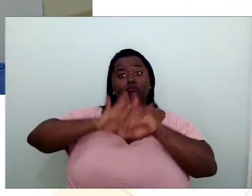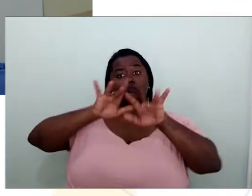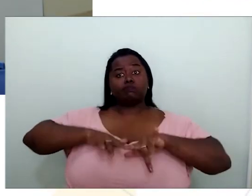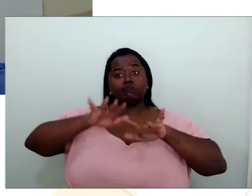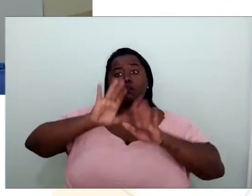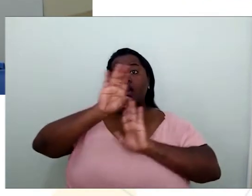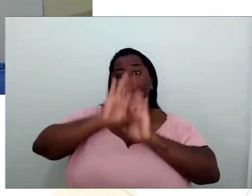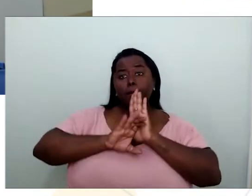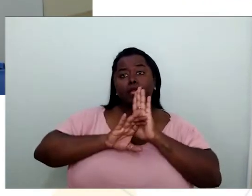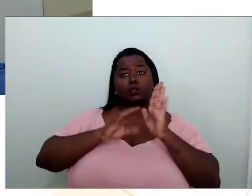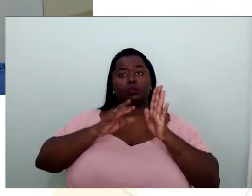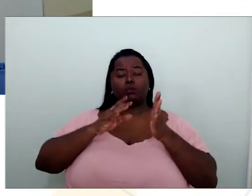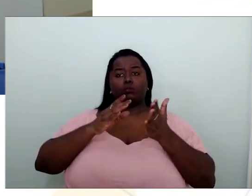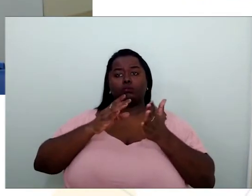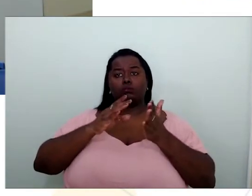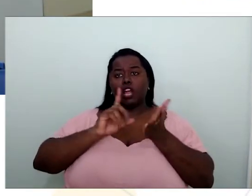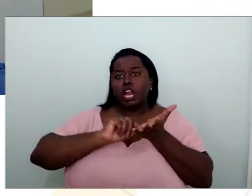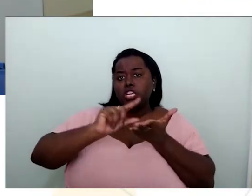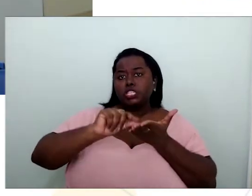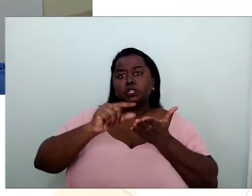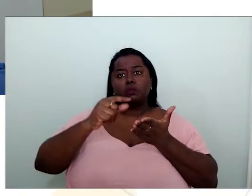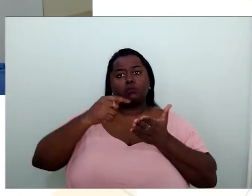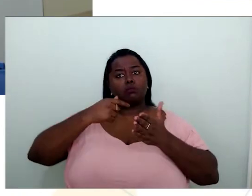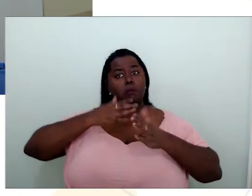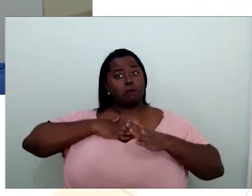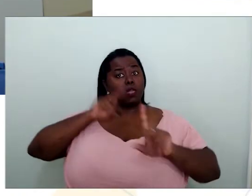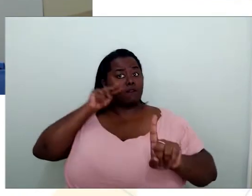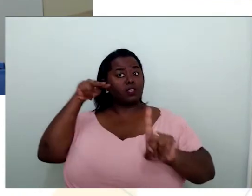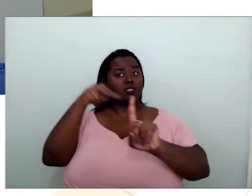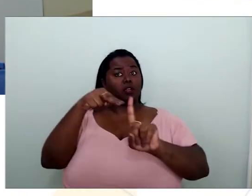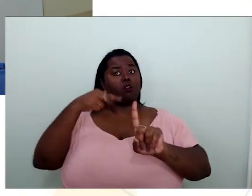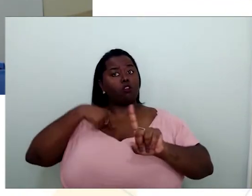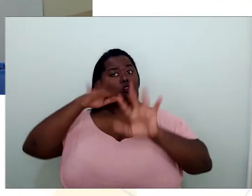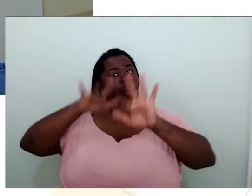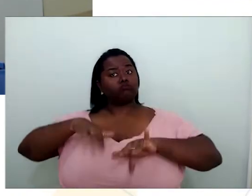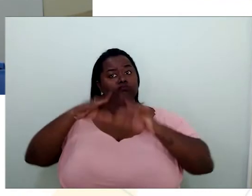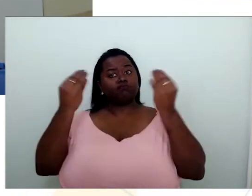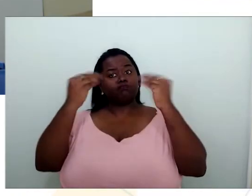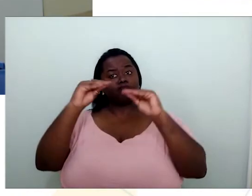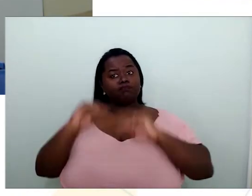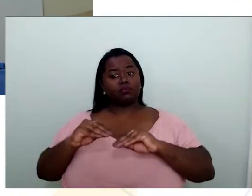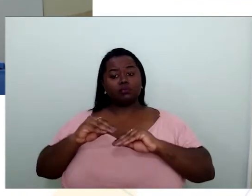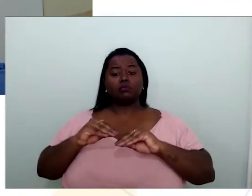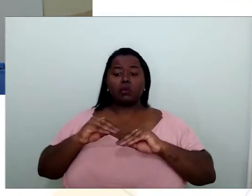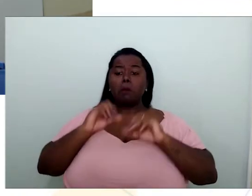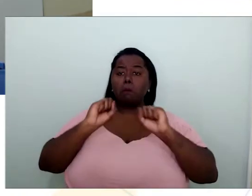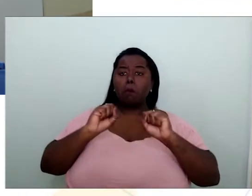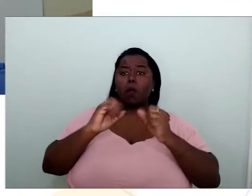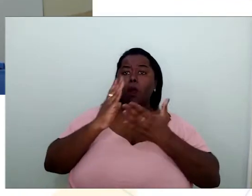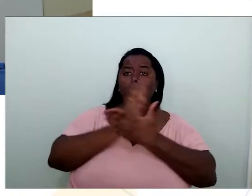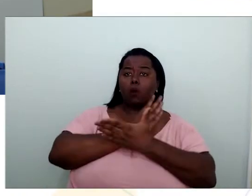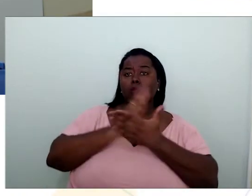is my view, if you disagree with it fine, you do your own but you don't always rip